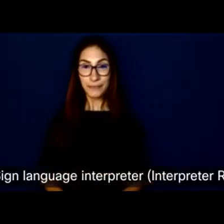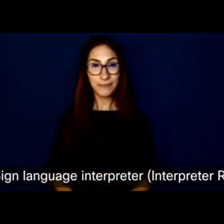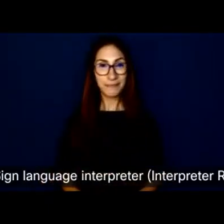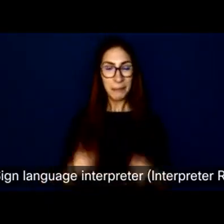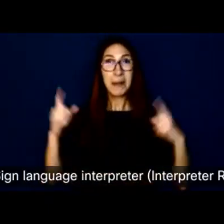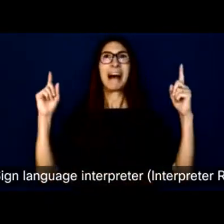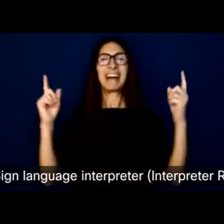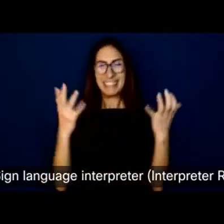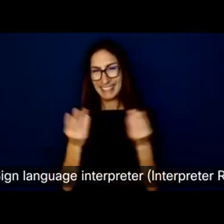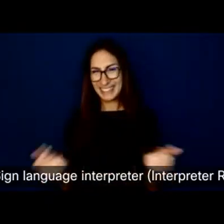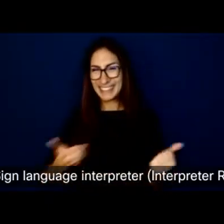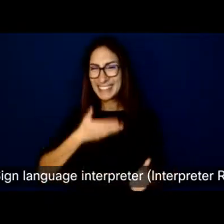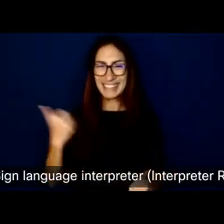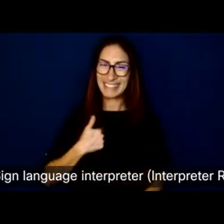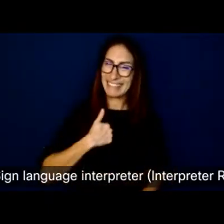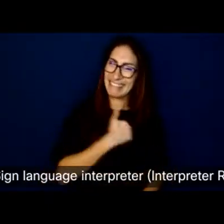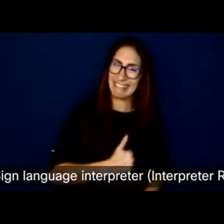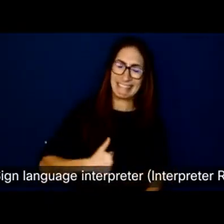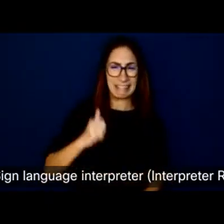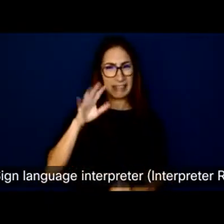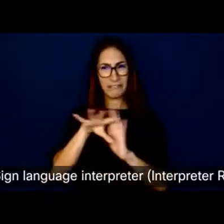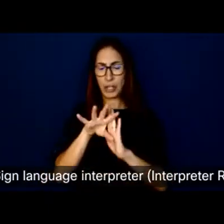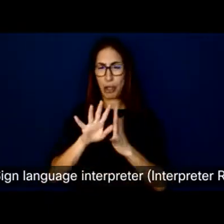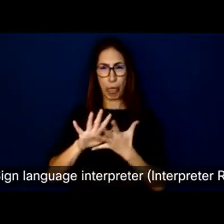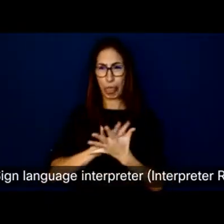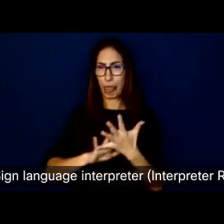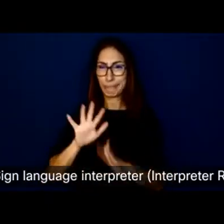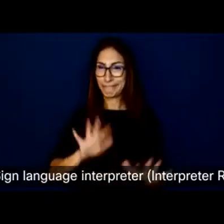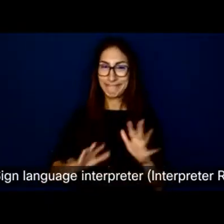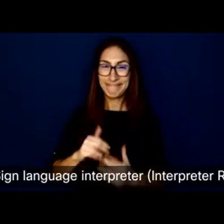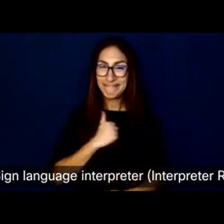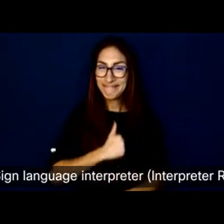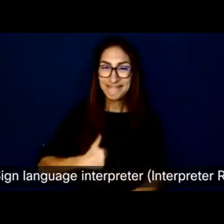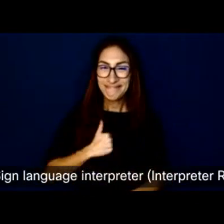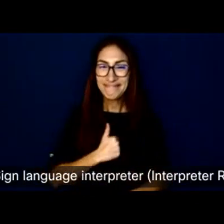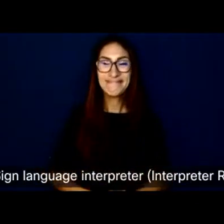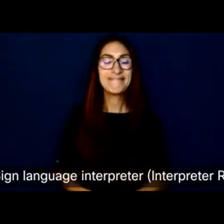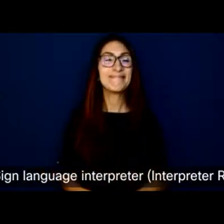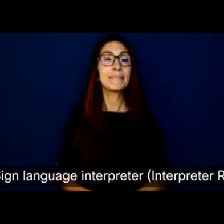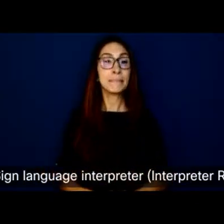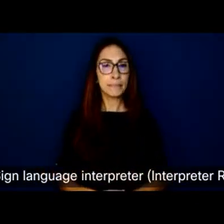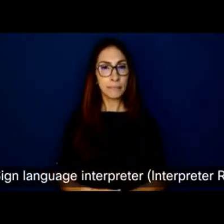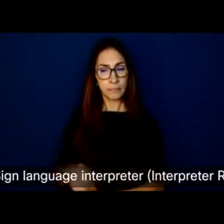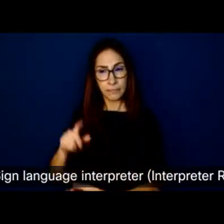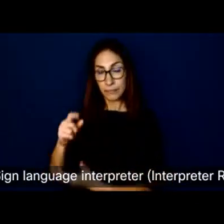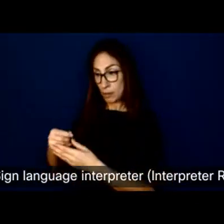I apologize for that. We have some questions. I will start,